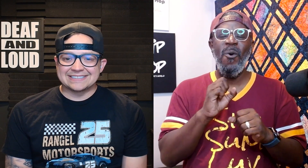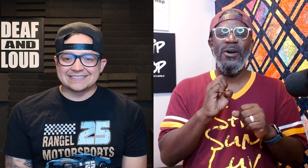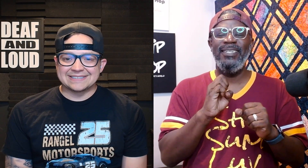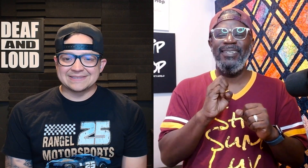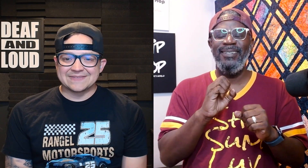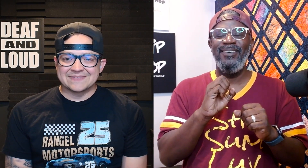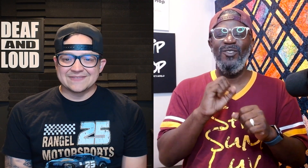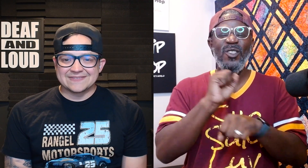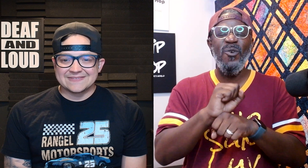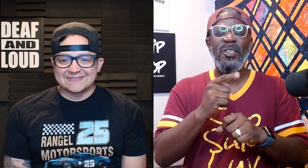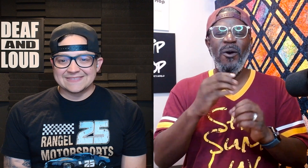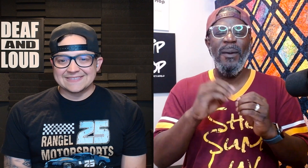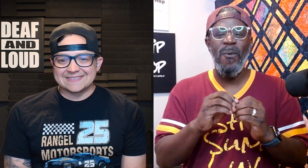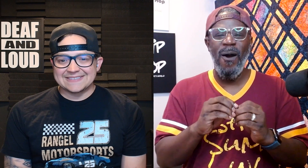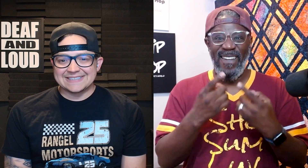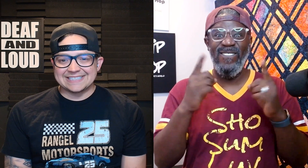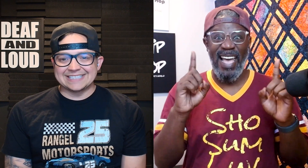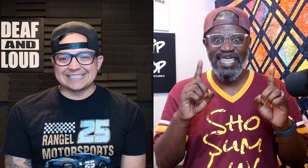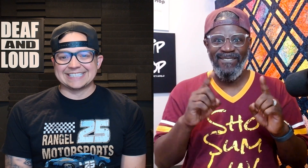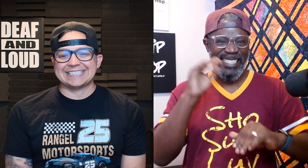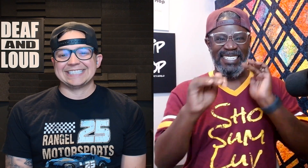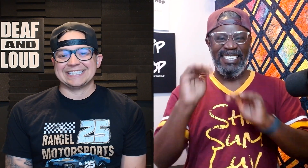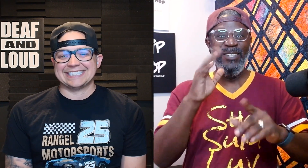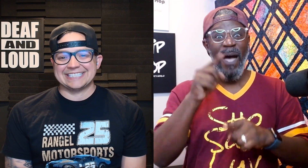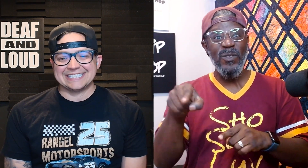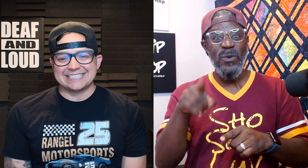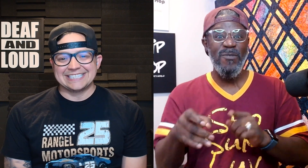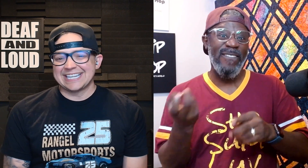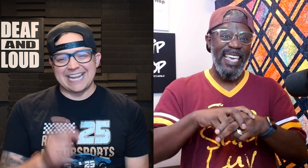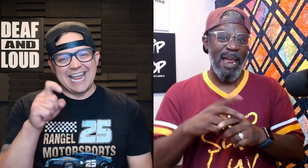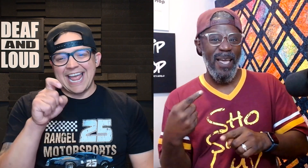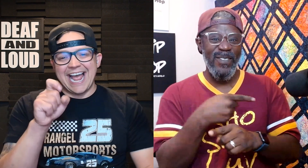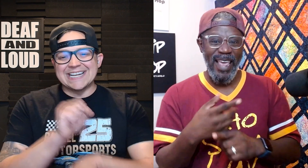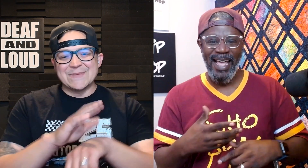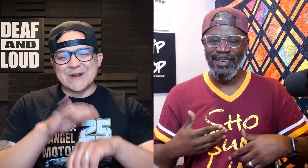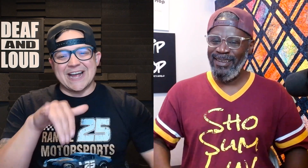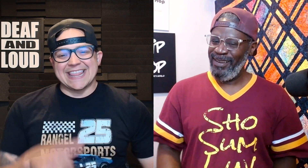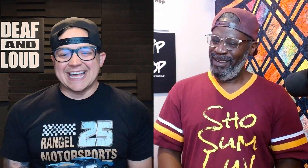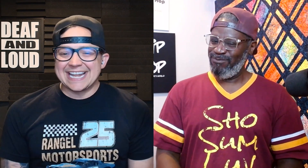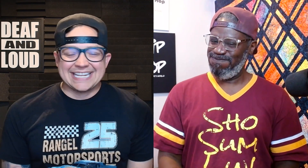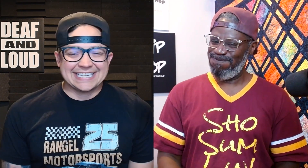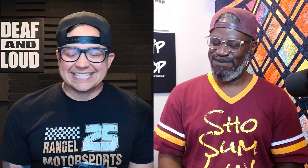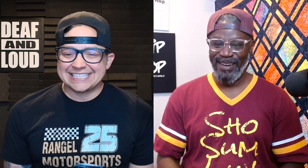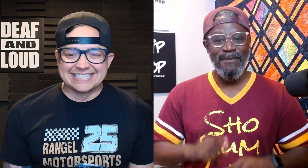chores, their chores a little bit more effective. You have to do this, you have to get up, you have to do that. - I need to work on that.